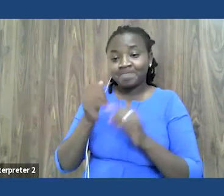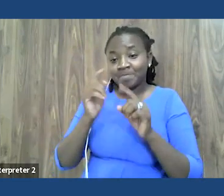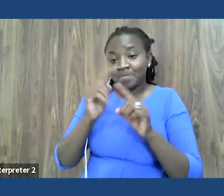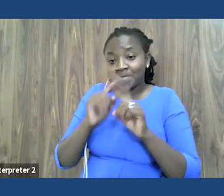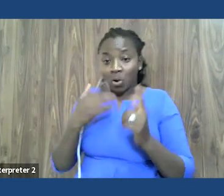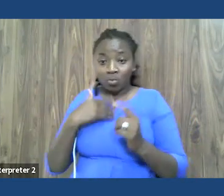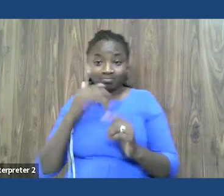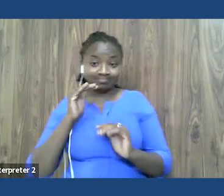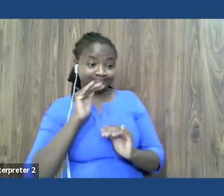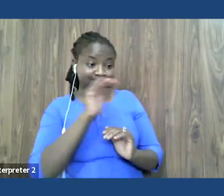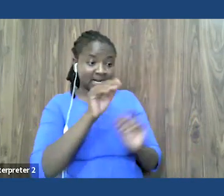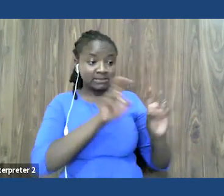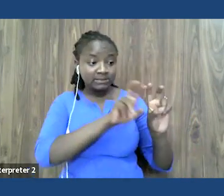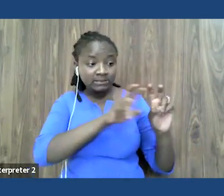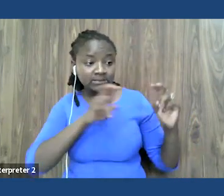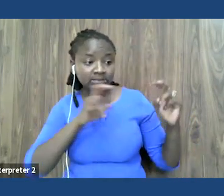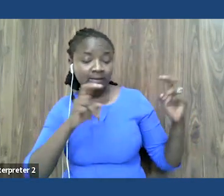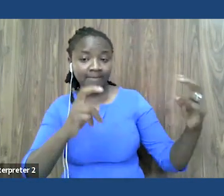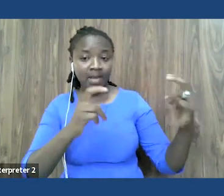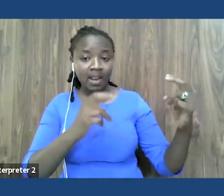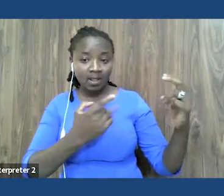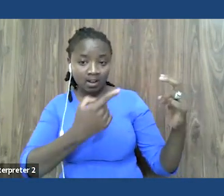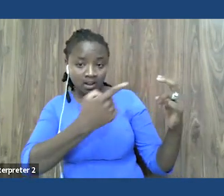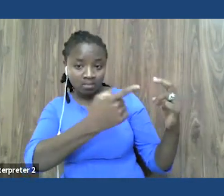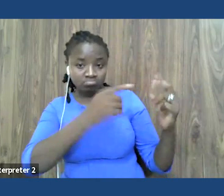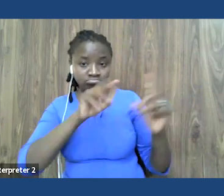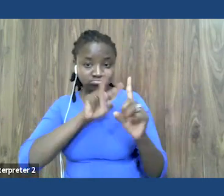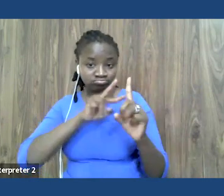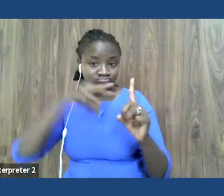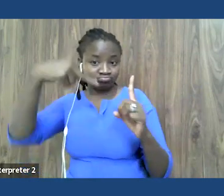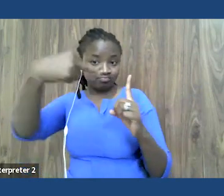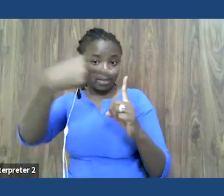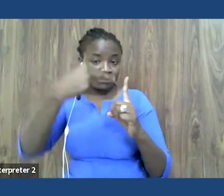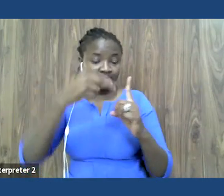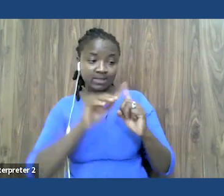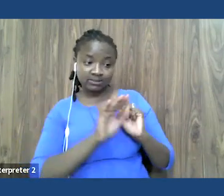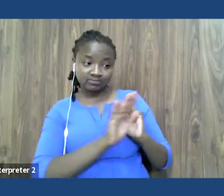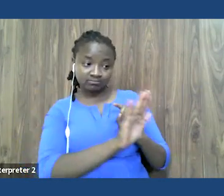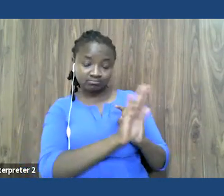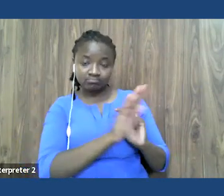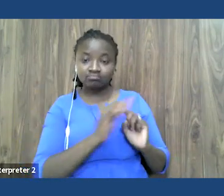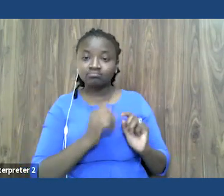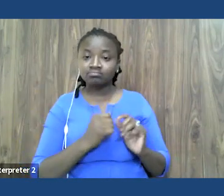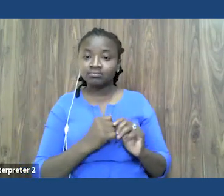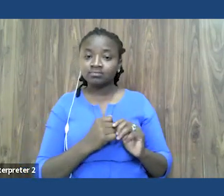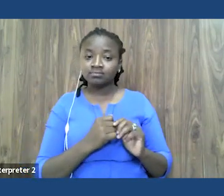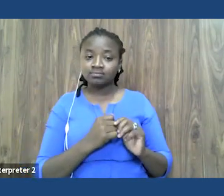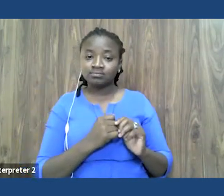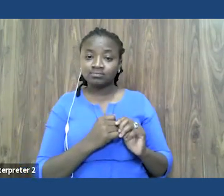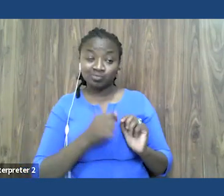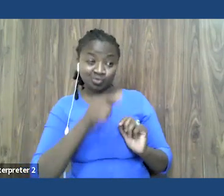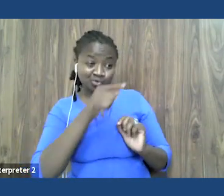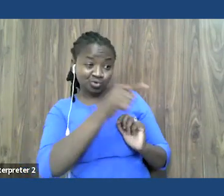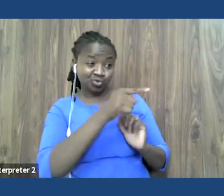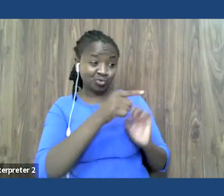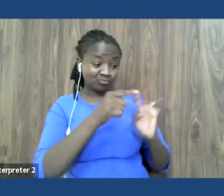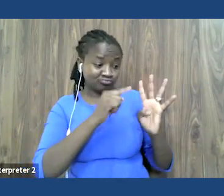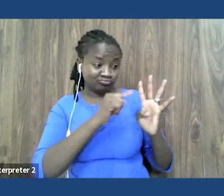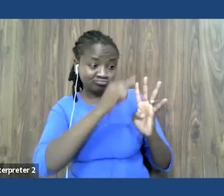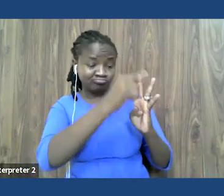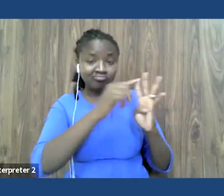your work, personal observation, or from your work perspective, do you see a shift in understanding